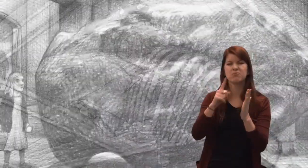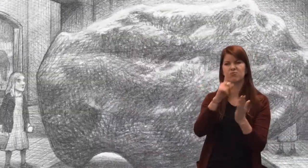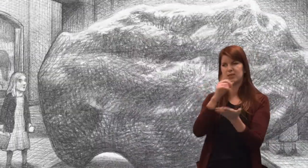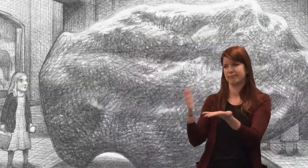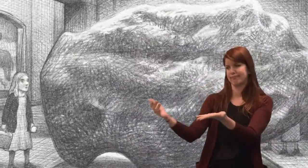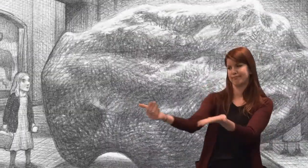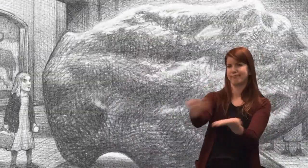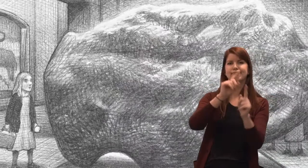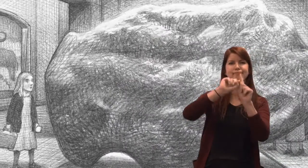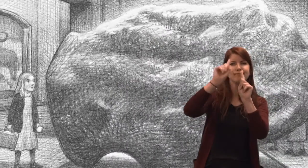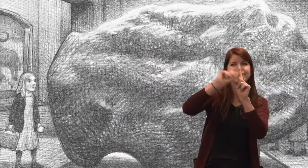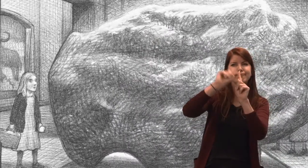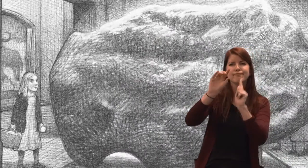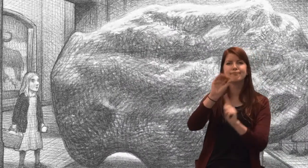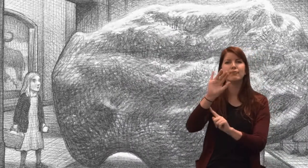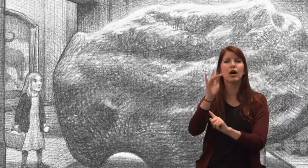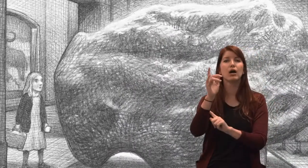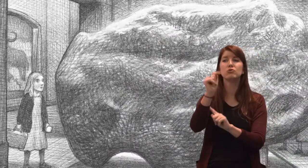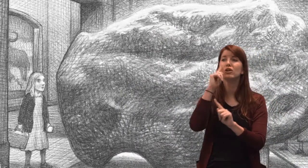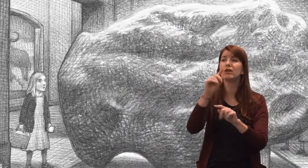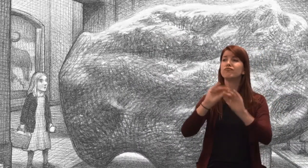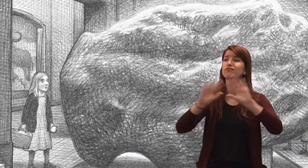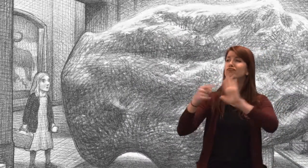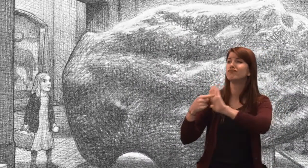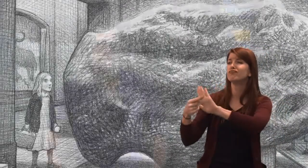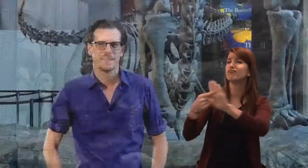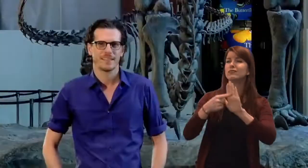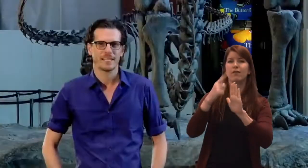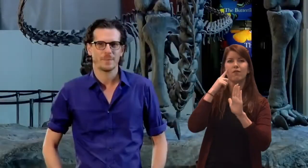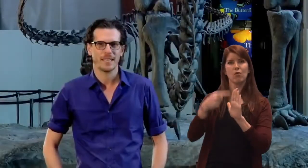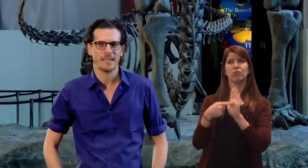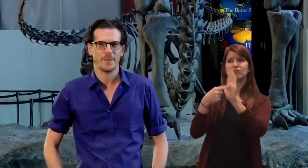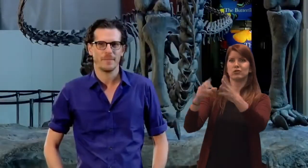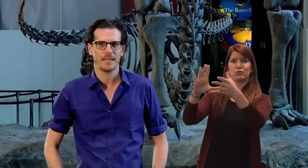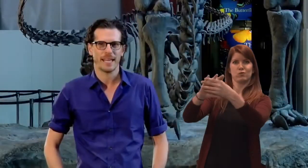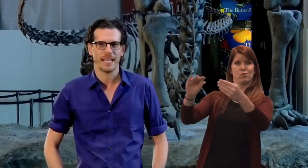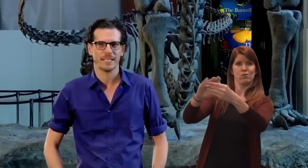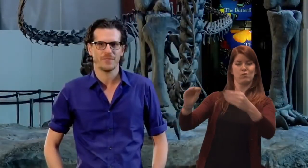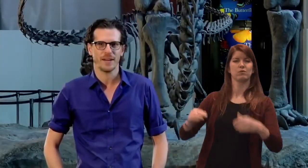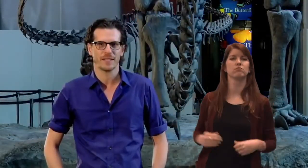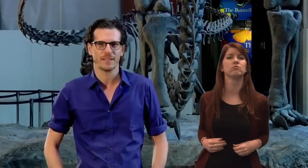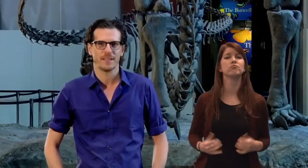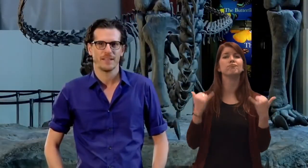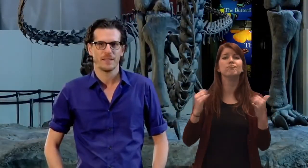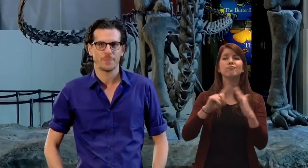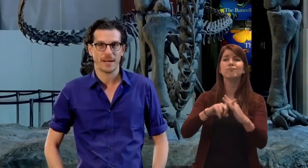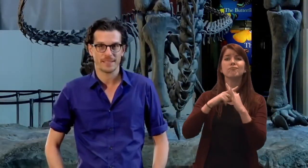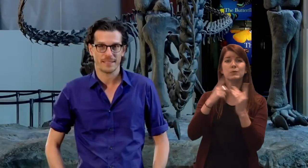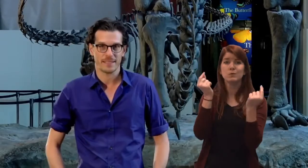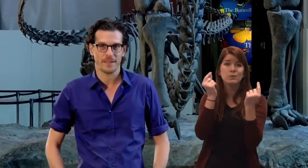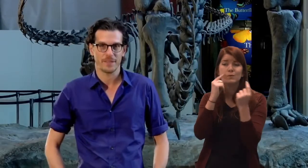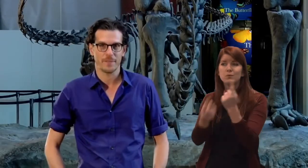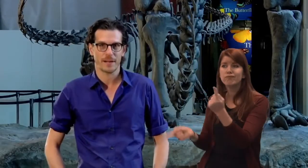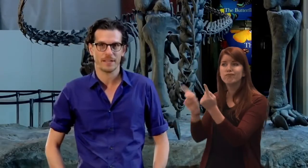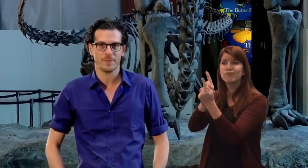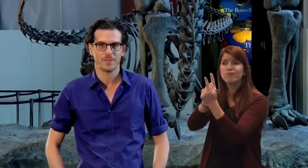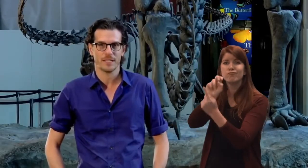to tell some kind of magnificent story. Let's begin by meeting Ellen Futter, the President of the American Museum